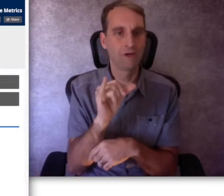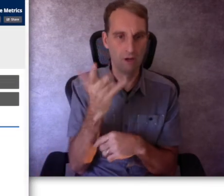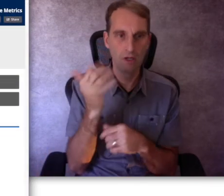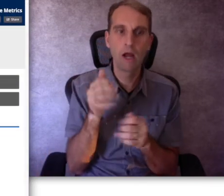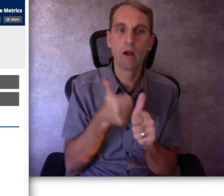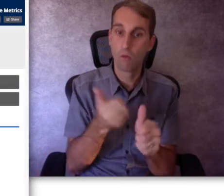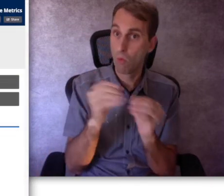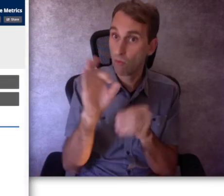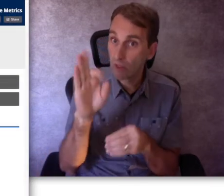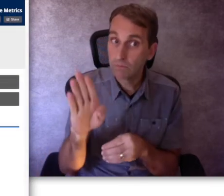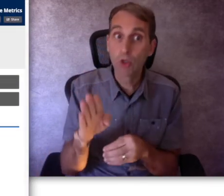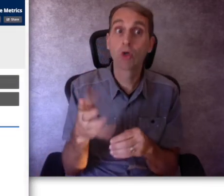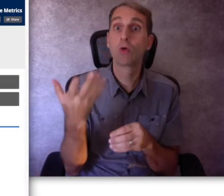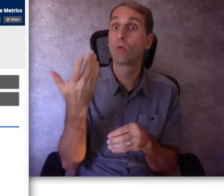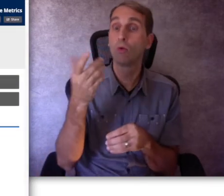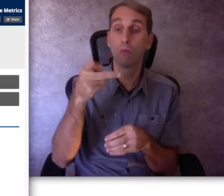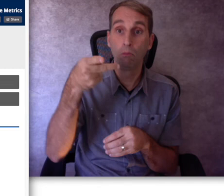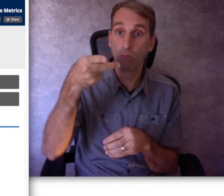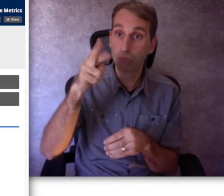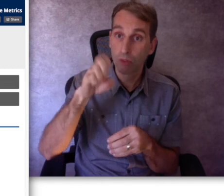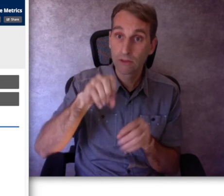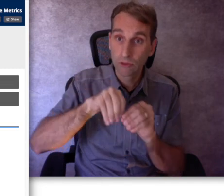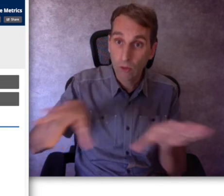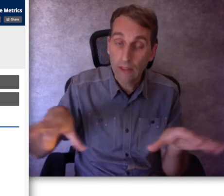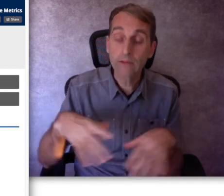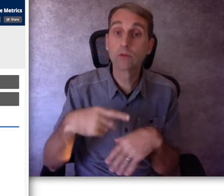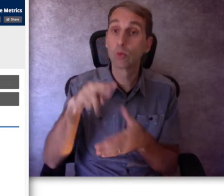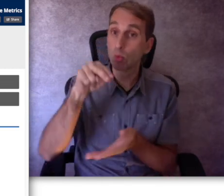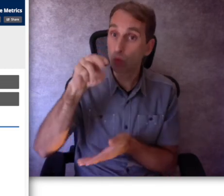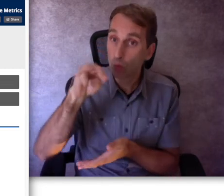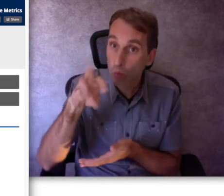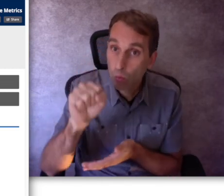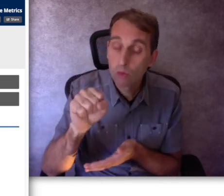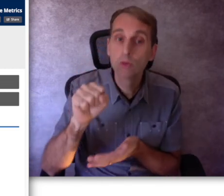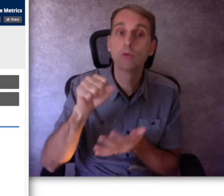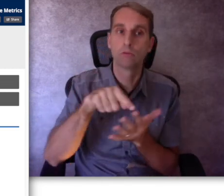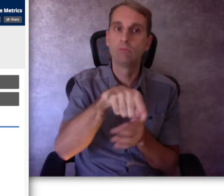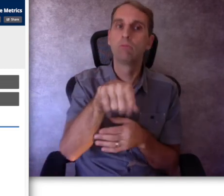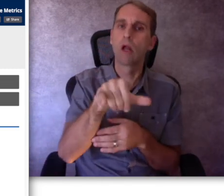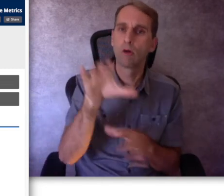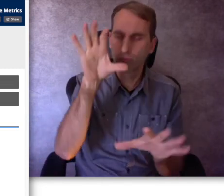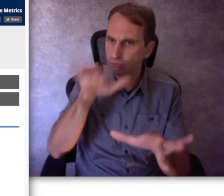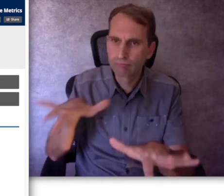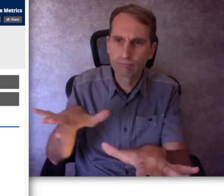This tracks Facebook posts, press releases, news...